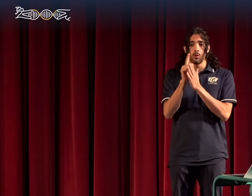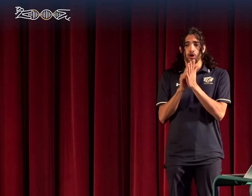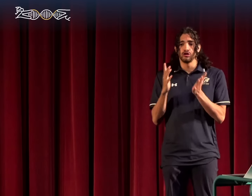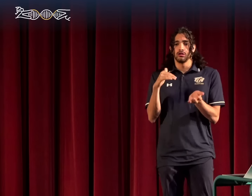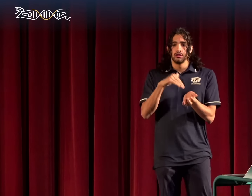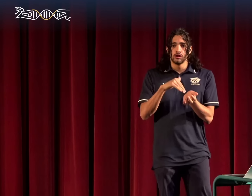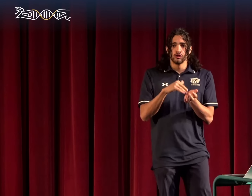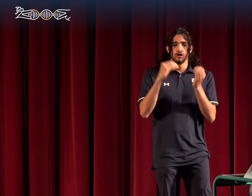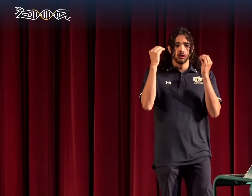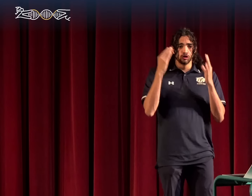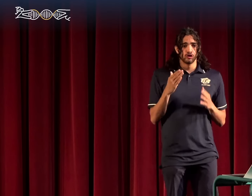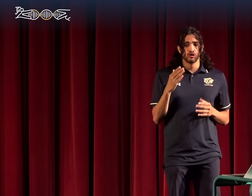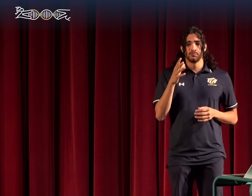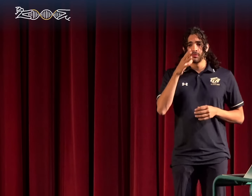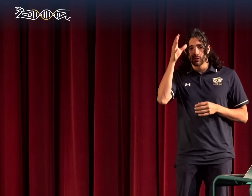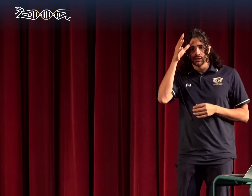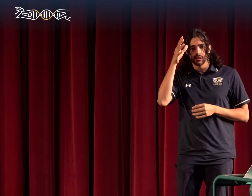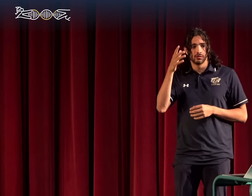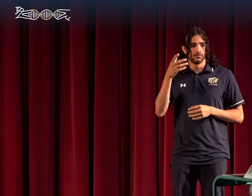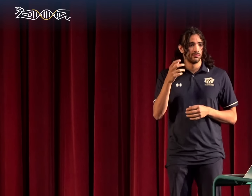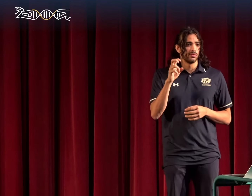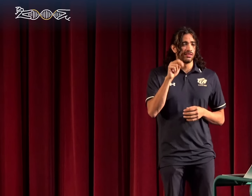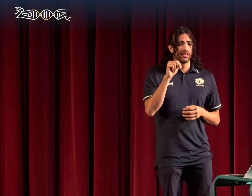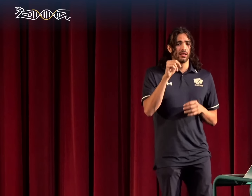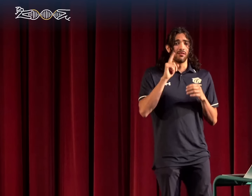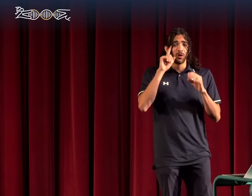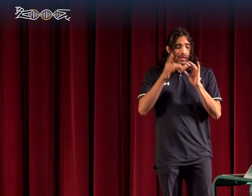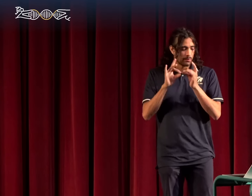Doctors, educators, parents and Deaf people can become doctors, parents,